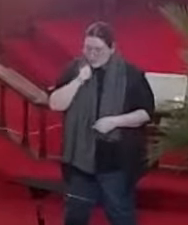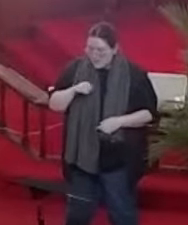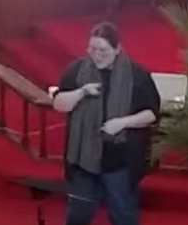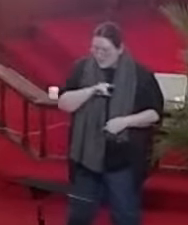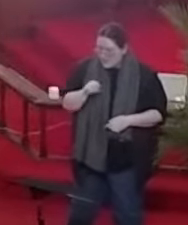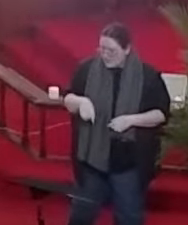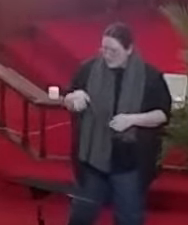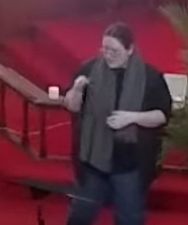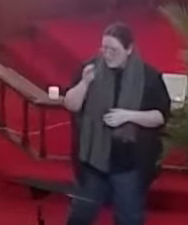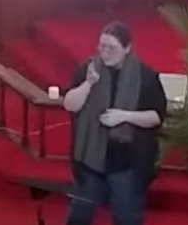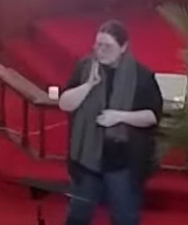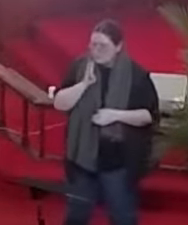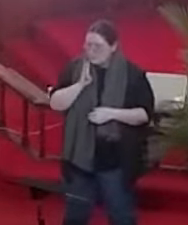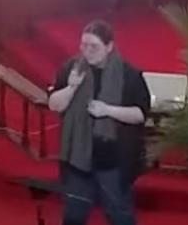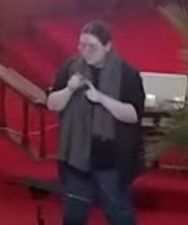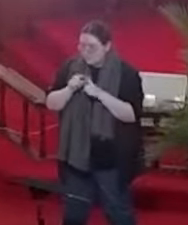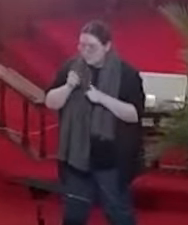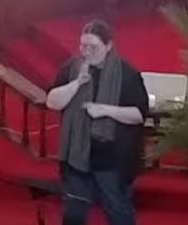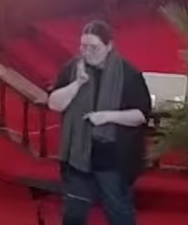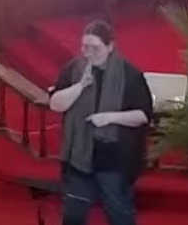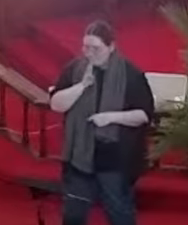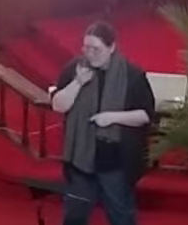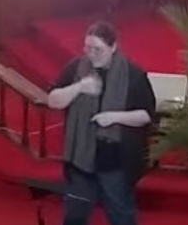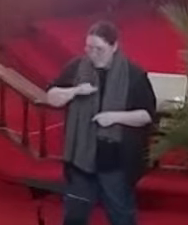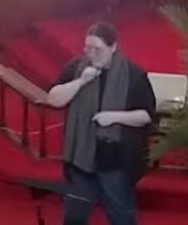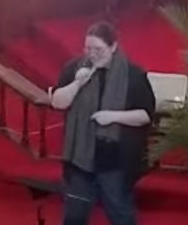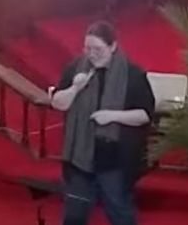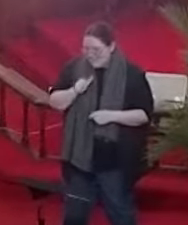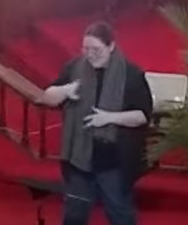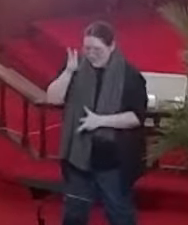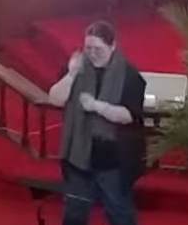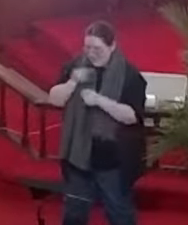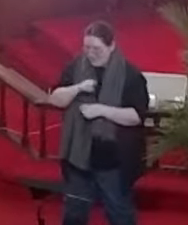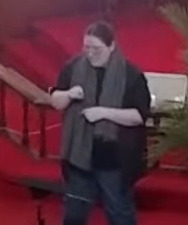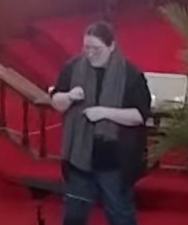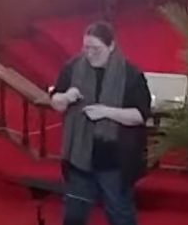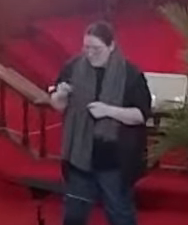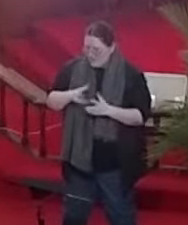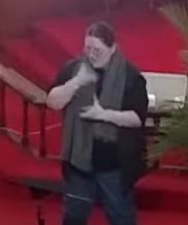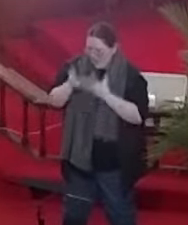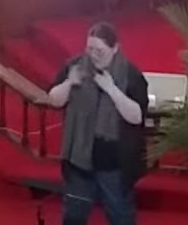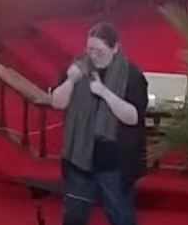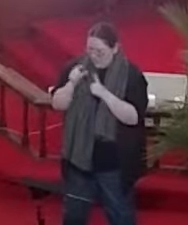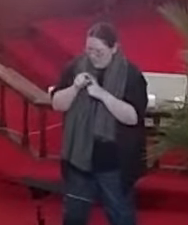and there were some words. I could not hear them, but there were angry words,